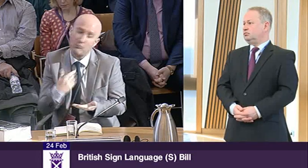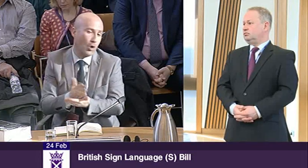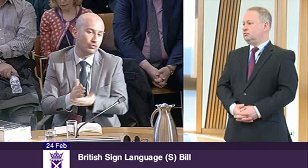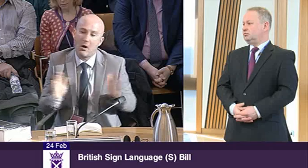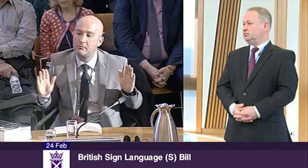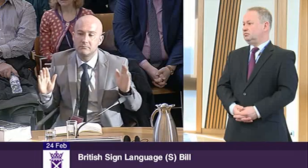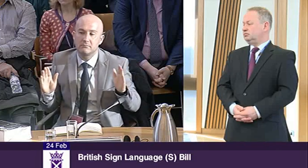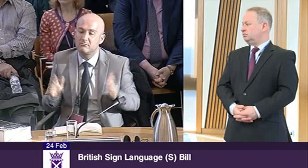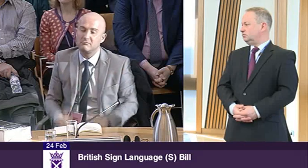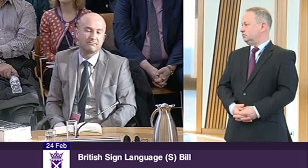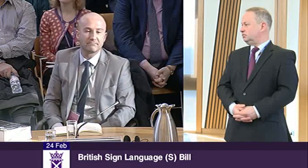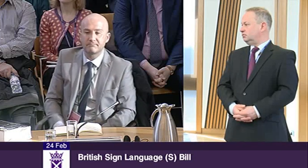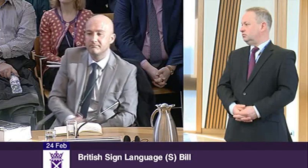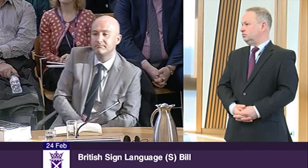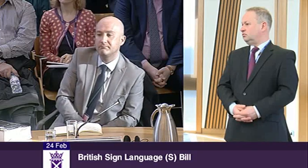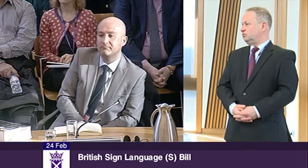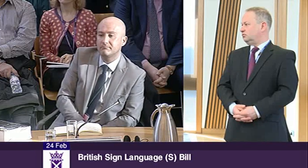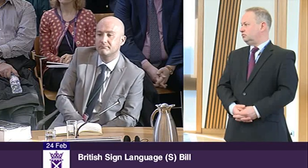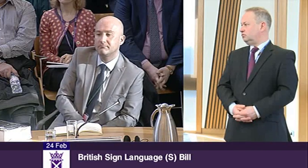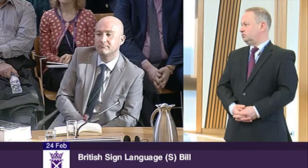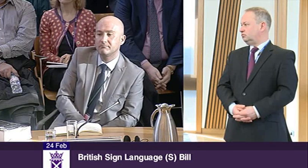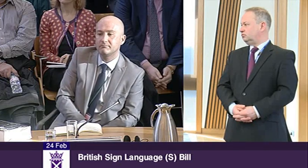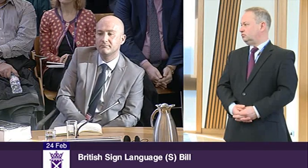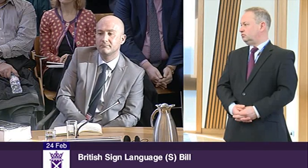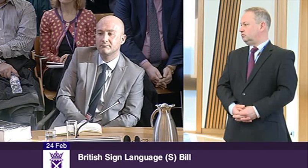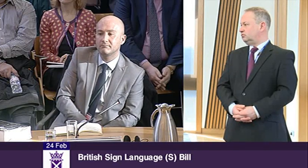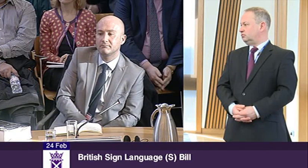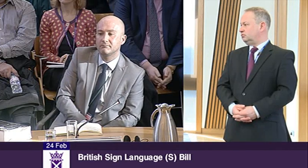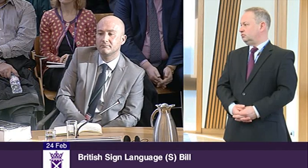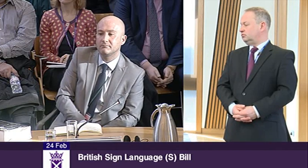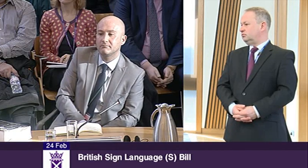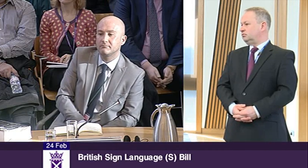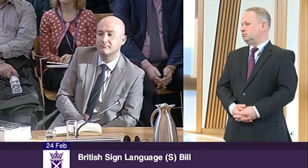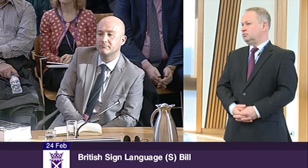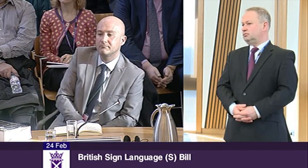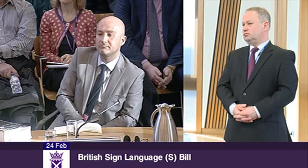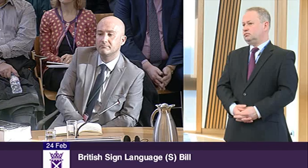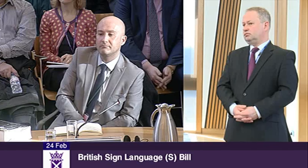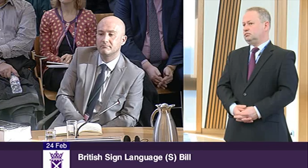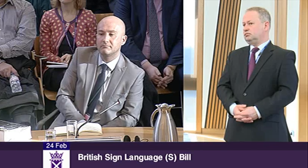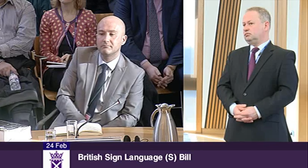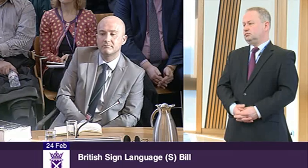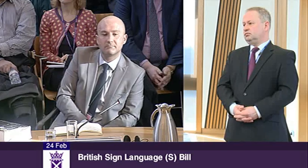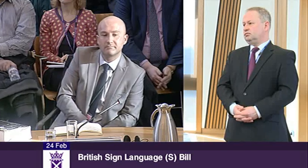spent on lip-reading classes at the moment. The spending is the other way around. There